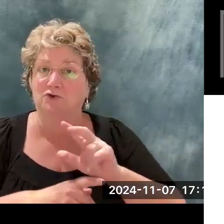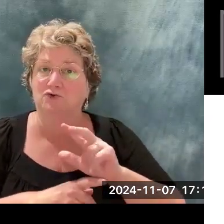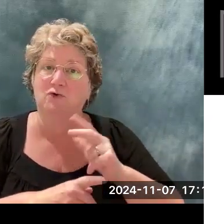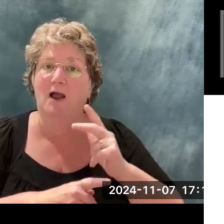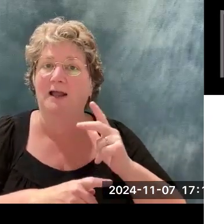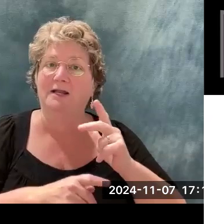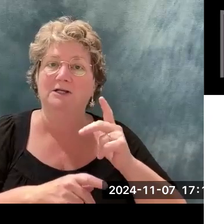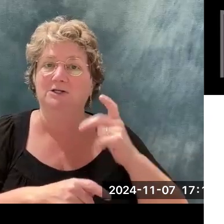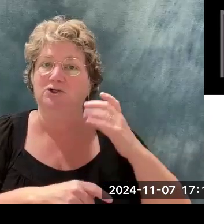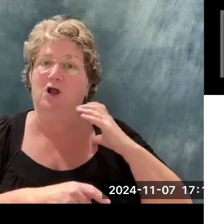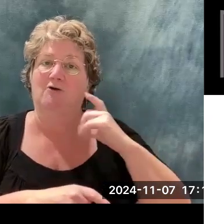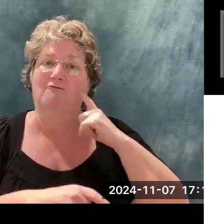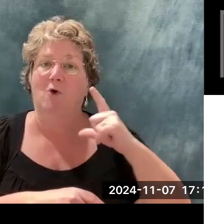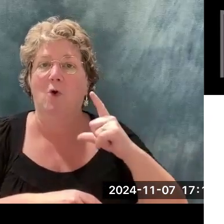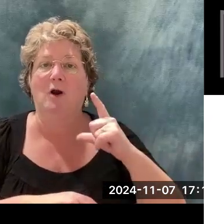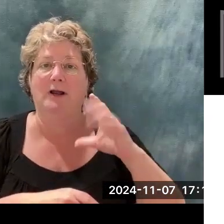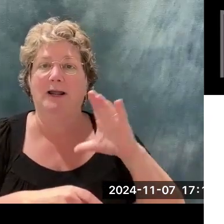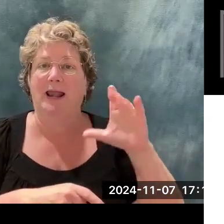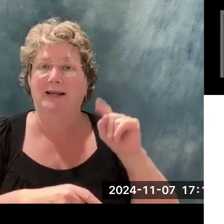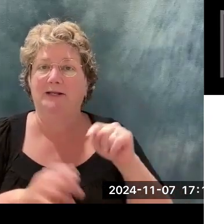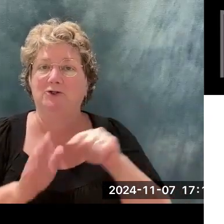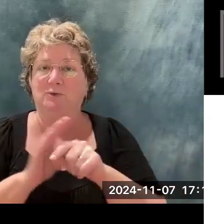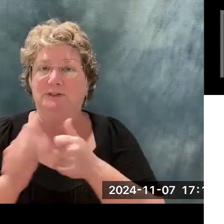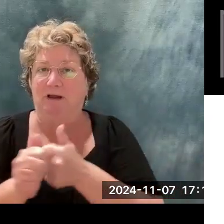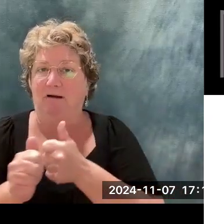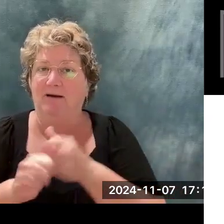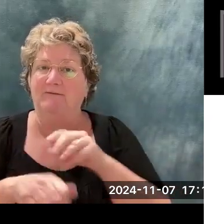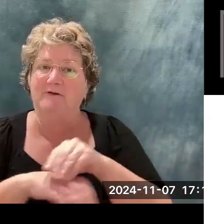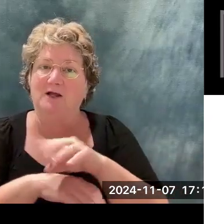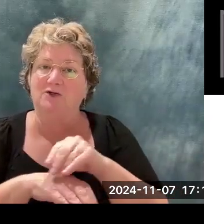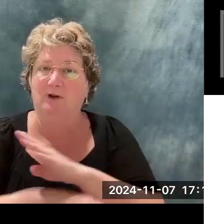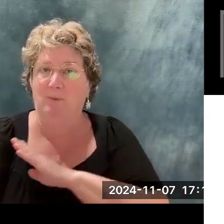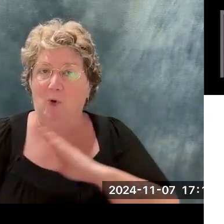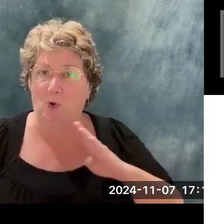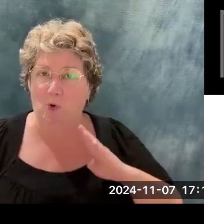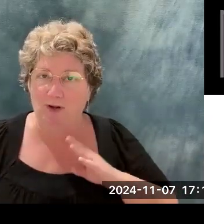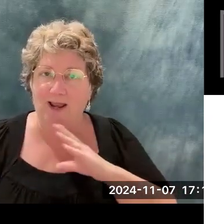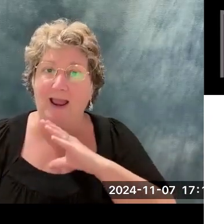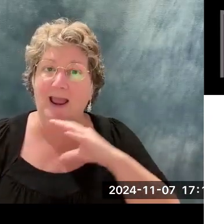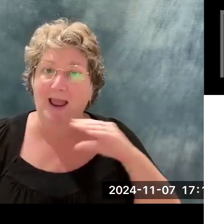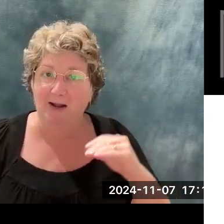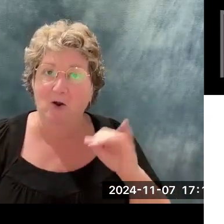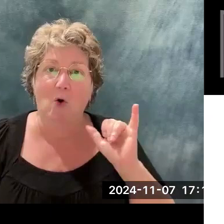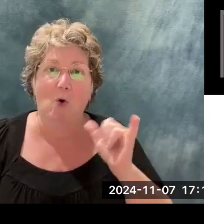Suicide Advisory Board and is a co-project director on the Garrett Lee Smith Grant for Suicide Prevention.